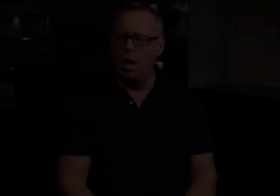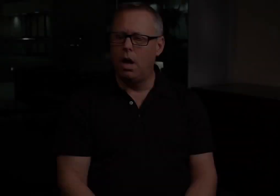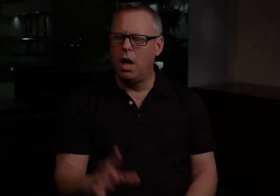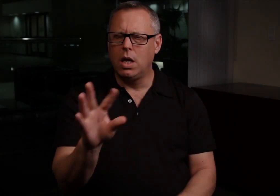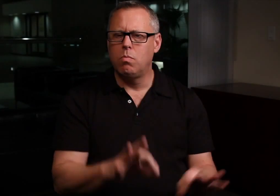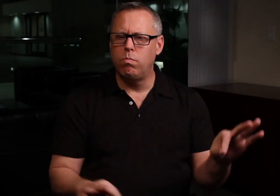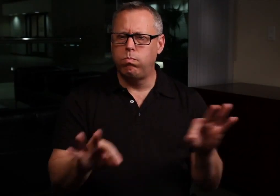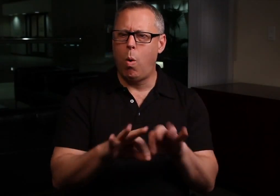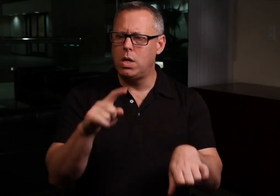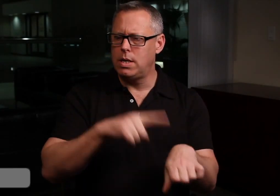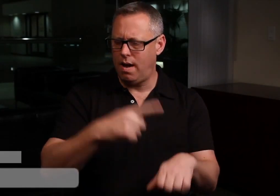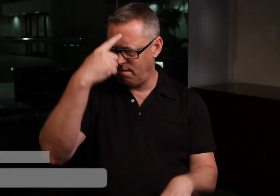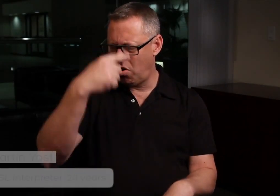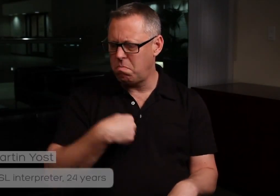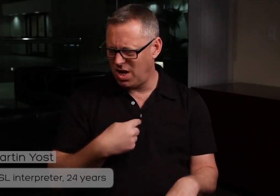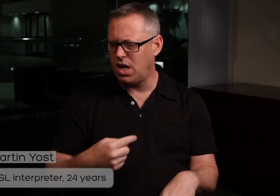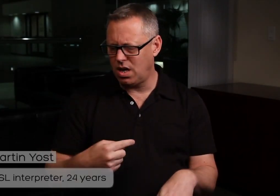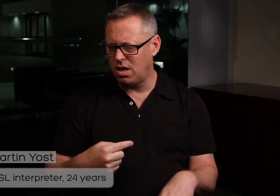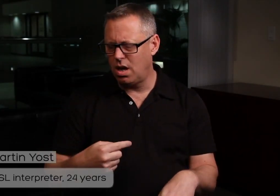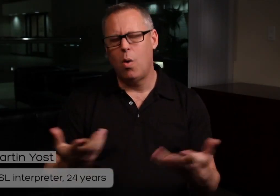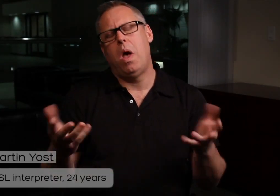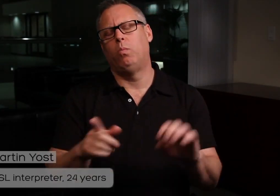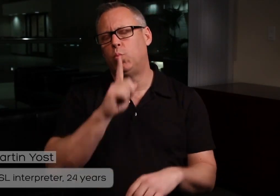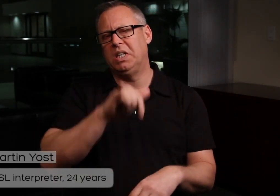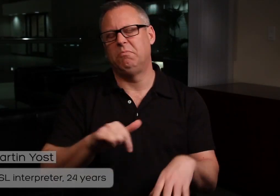Martin Yost: The turning point for me was that I had already known quite a bit of sign